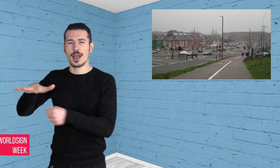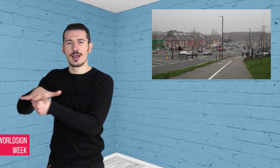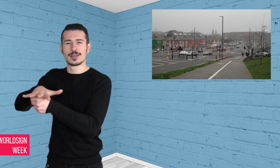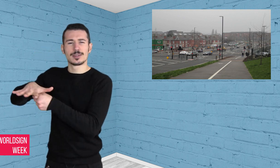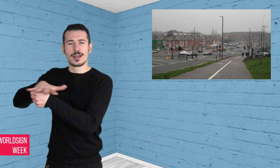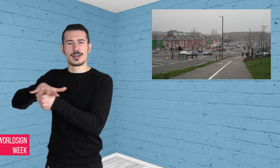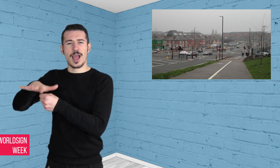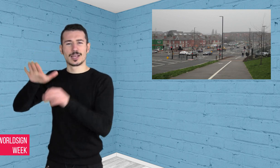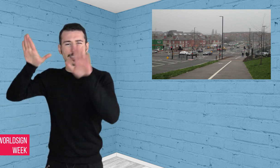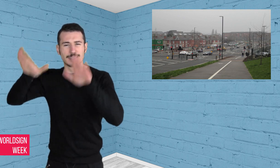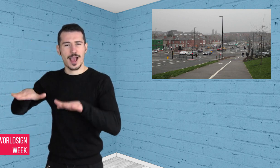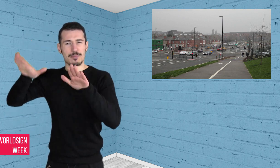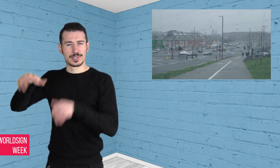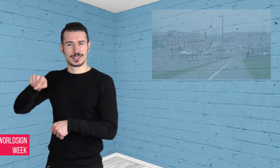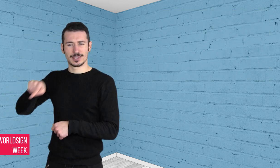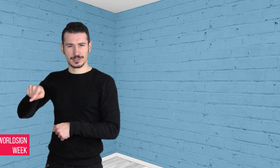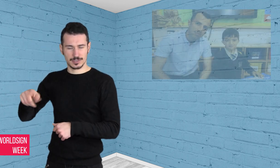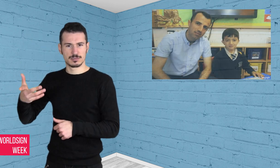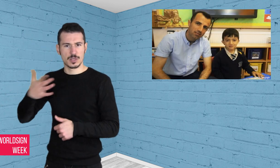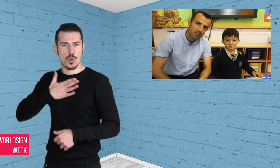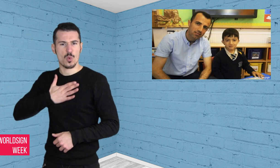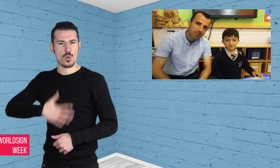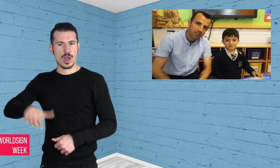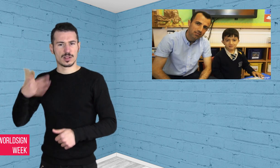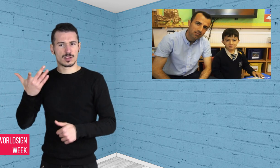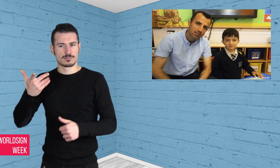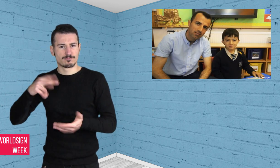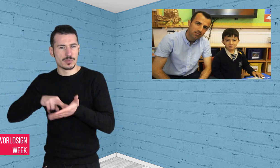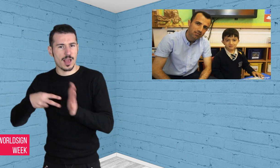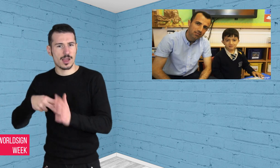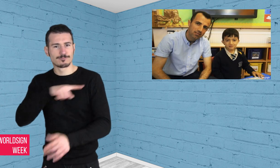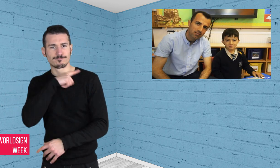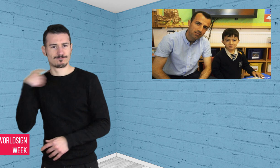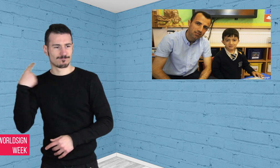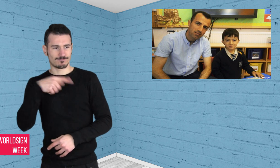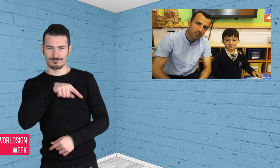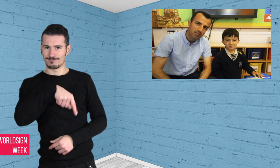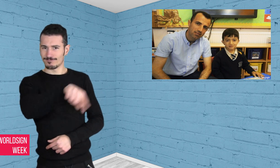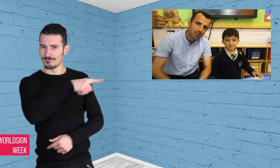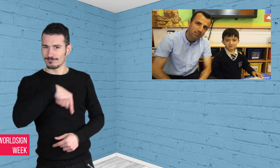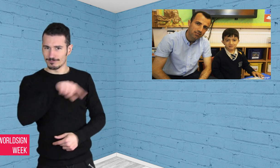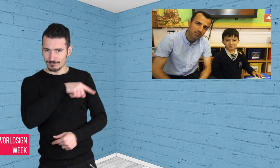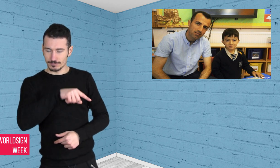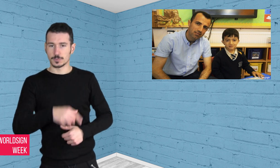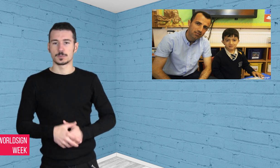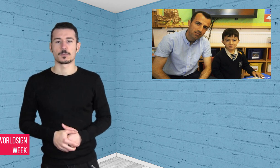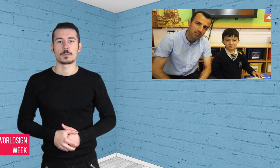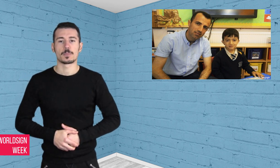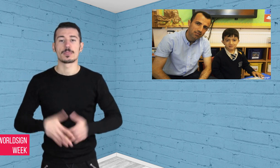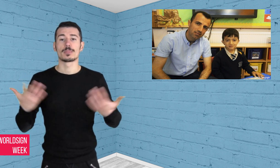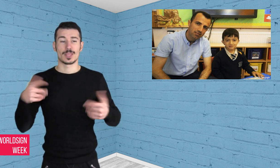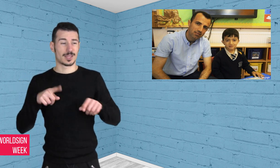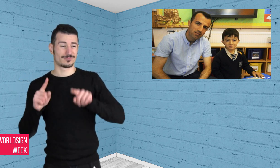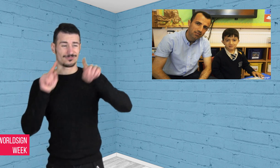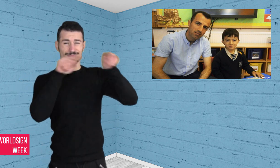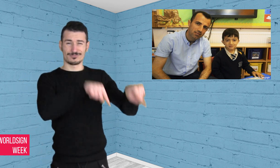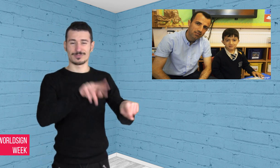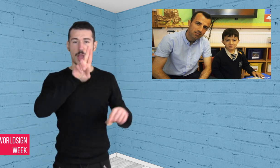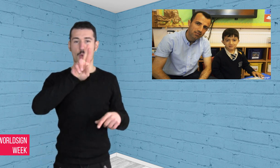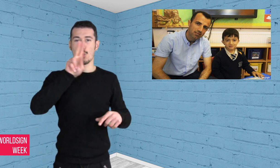facing deportation from the United Kingdom. It was devastating news to Lawand and his family.